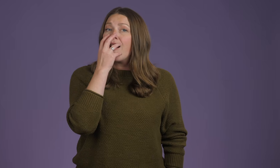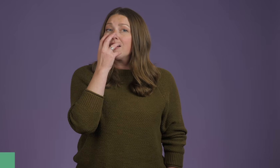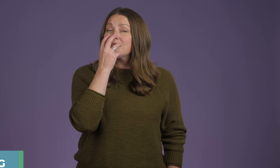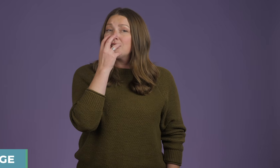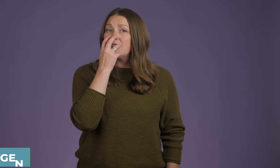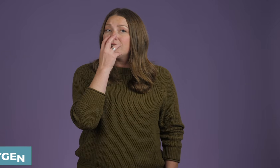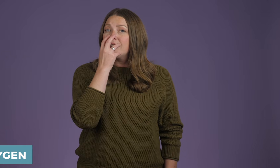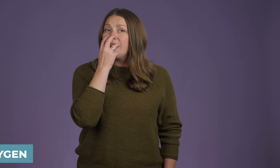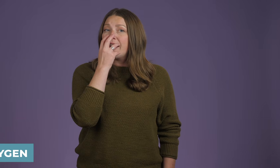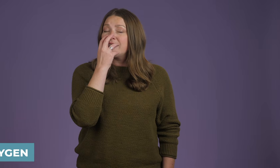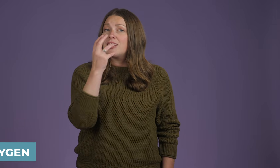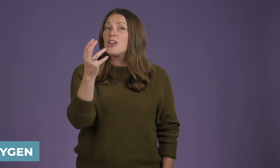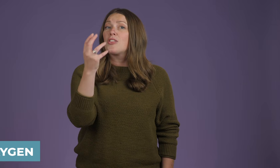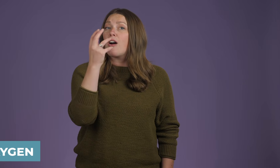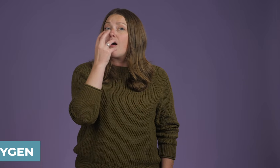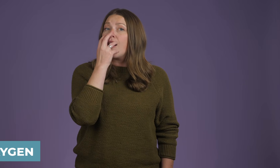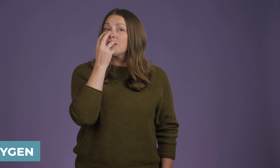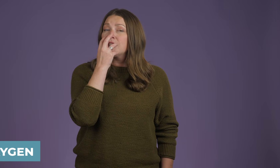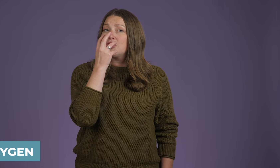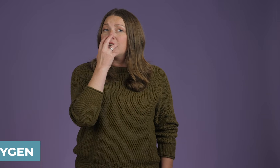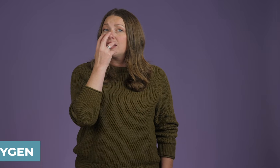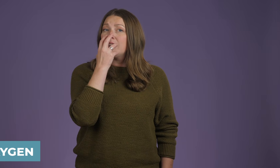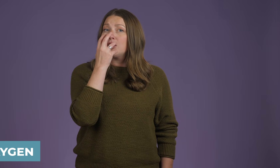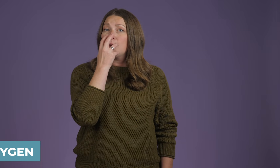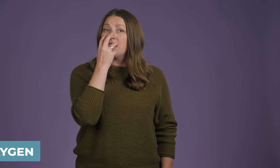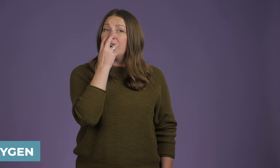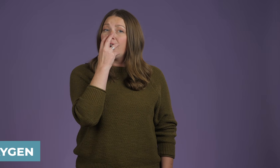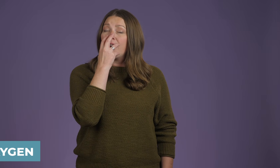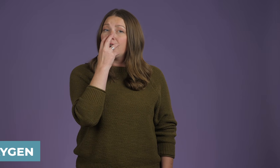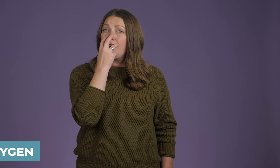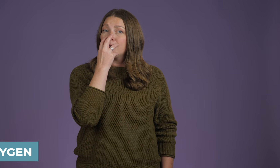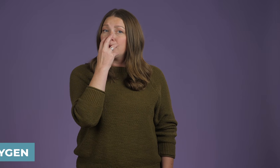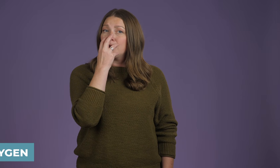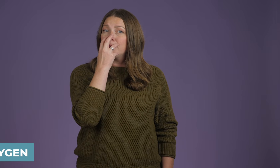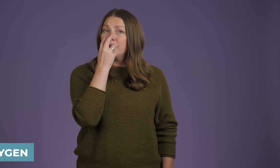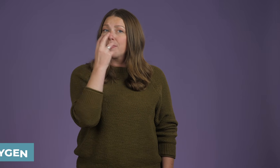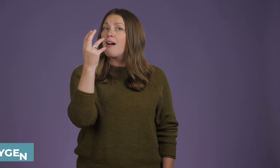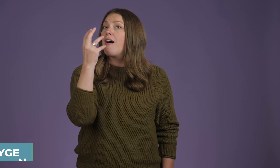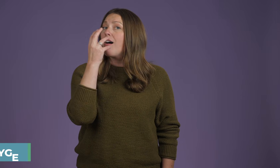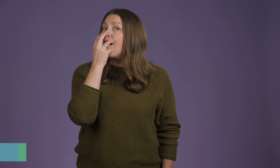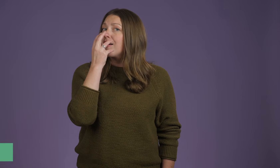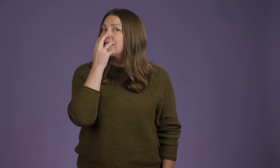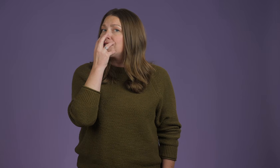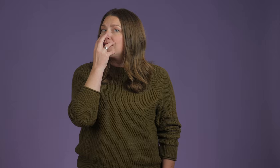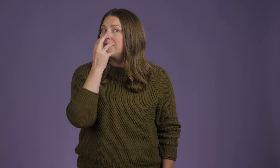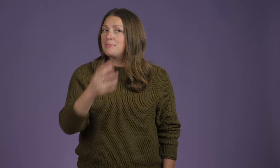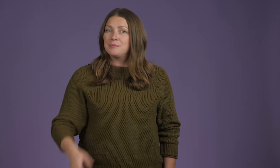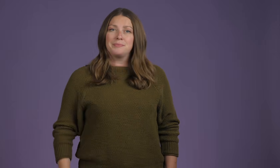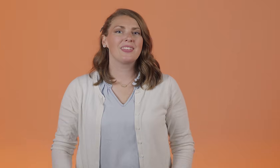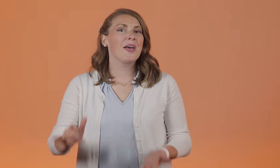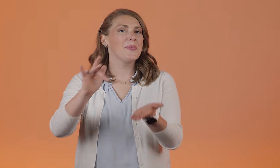Oxygen, as in the oxygen that you would get at the hospital. Oxygen.